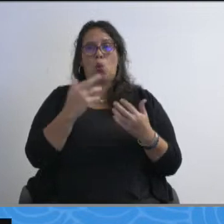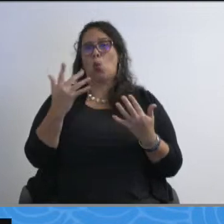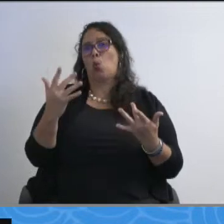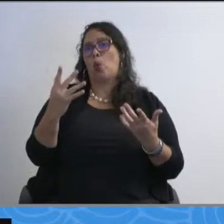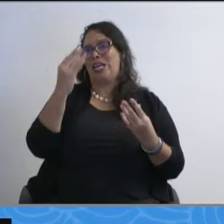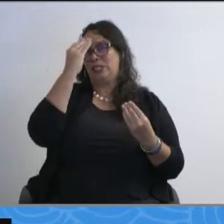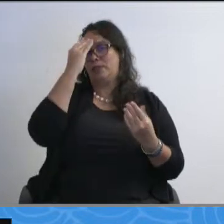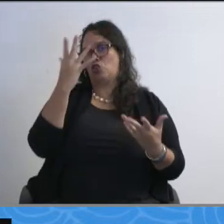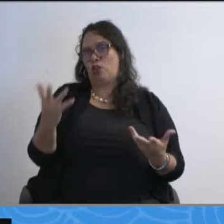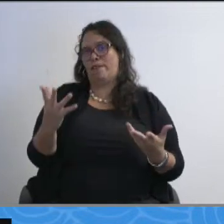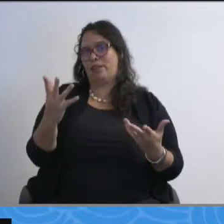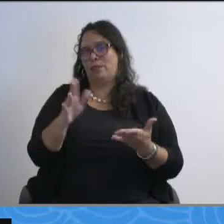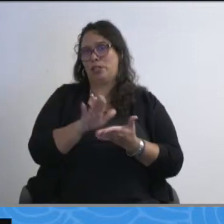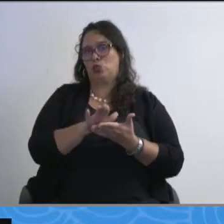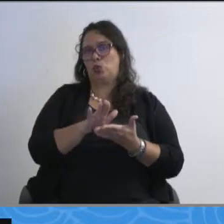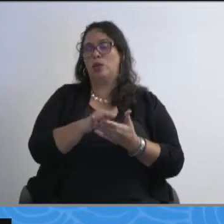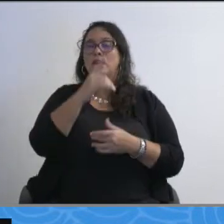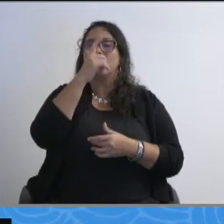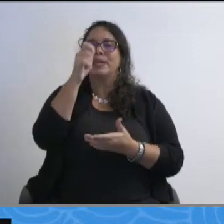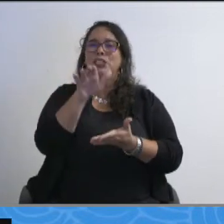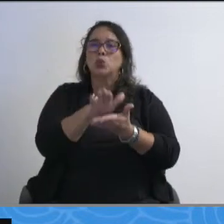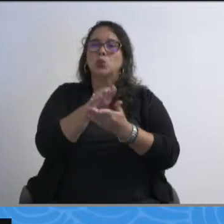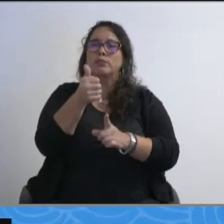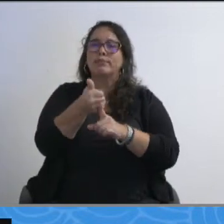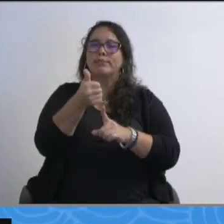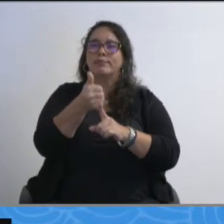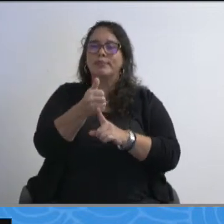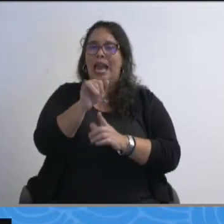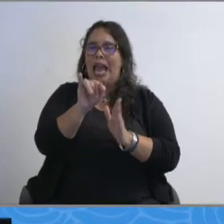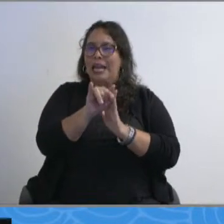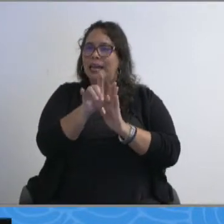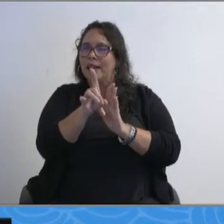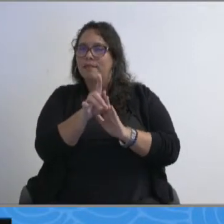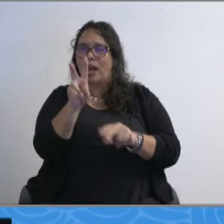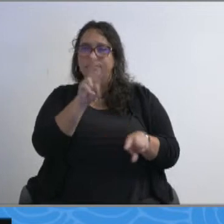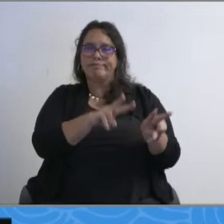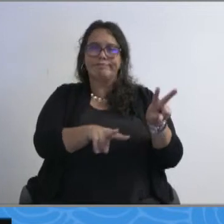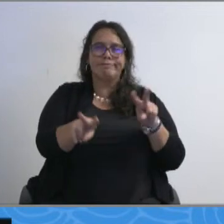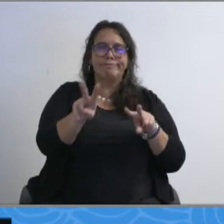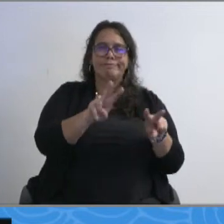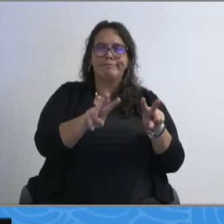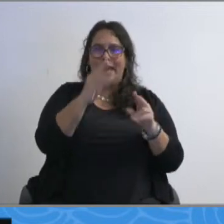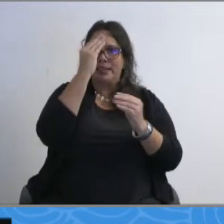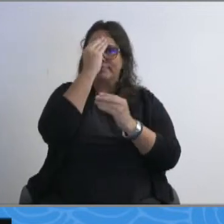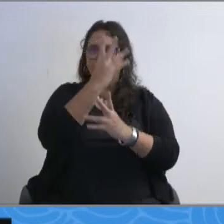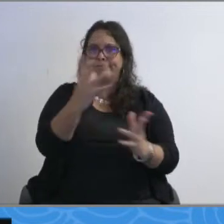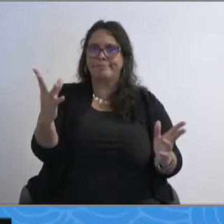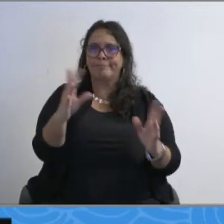because the schools are identifying and notifying families. Then we would recommend that you would go